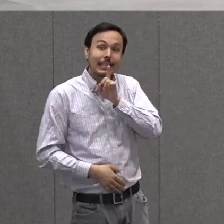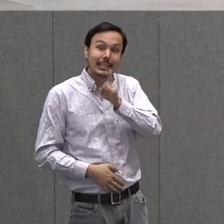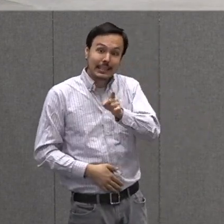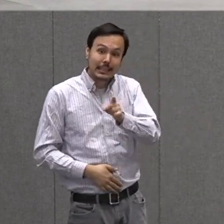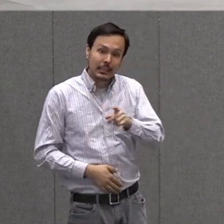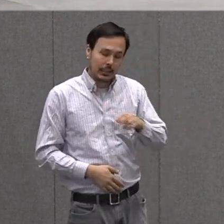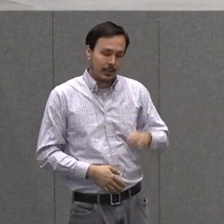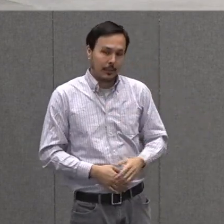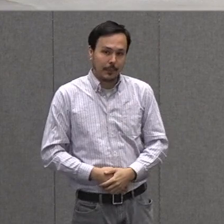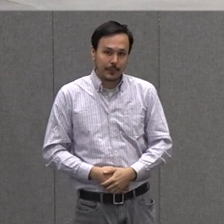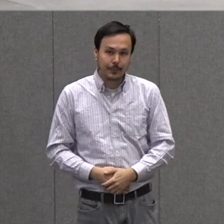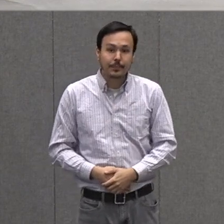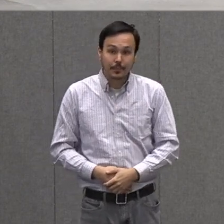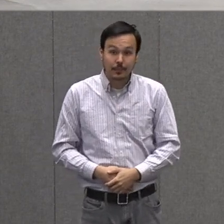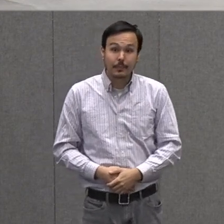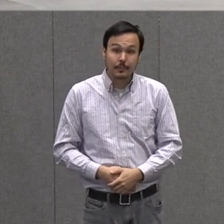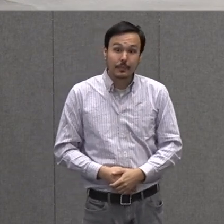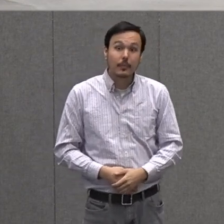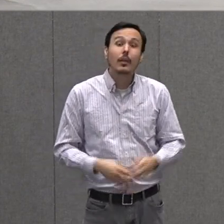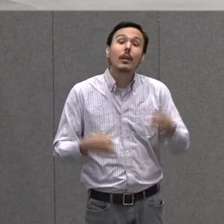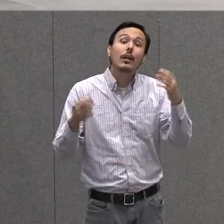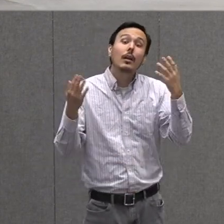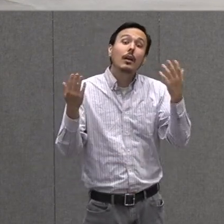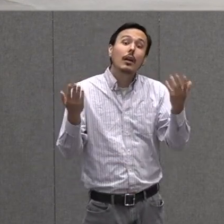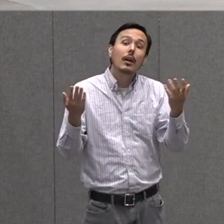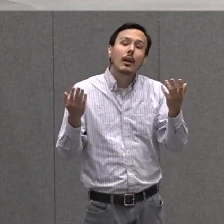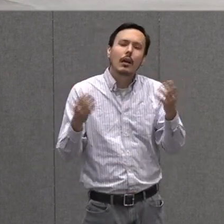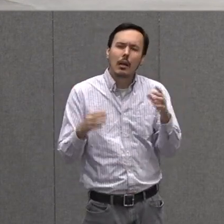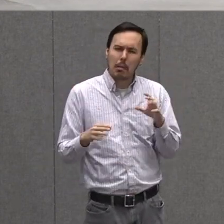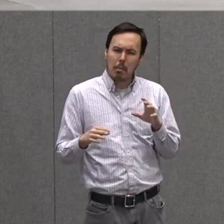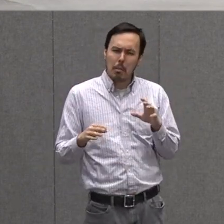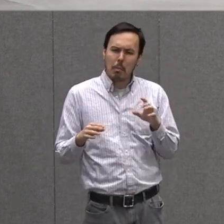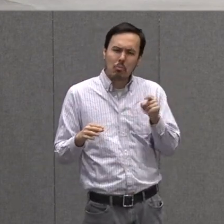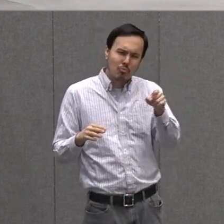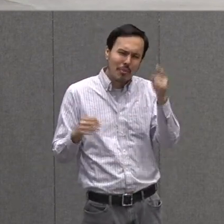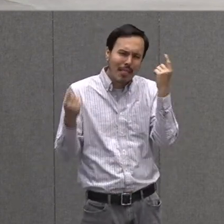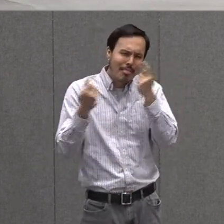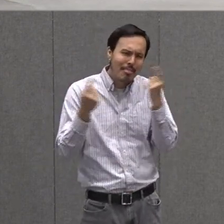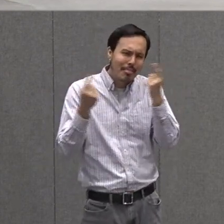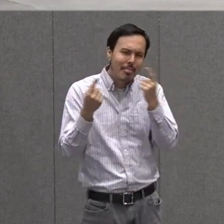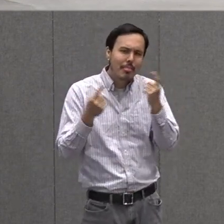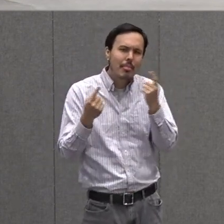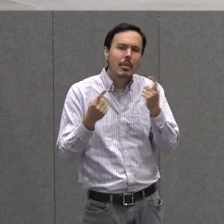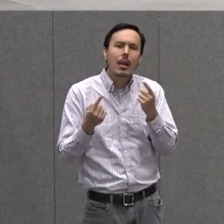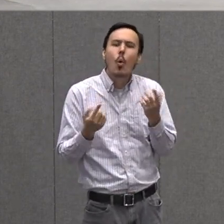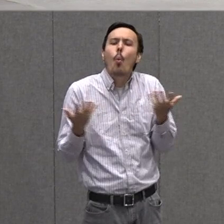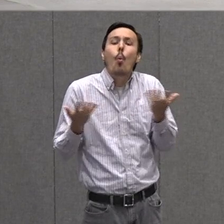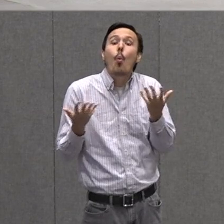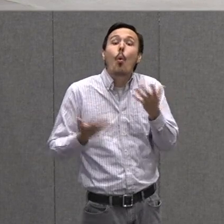Think for a moment of what you predict is happening in this picture.